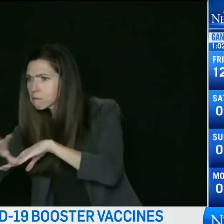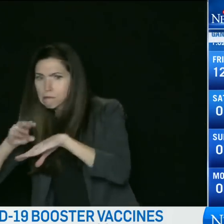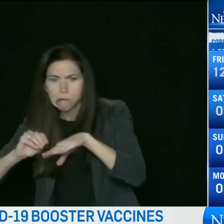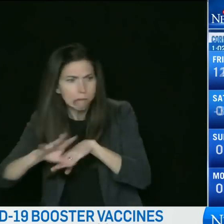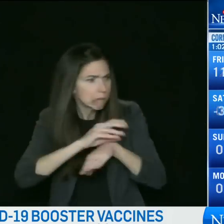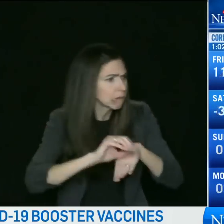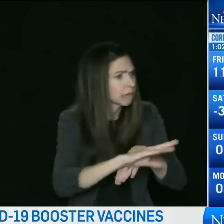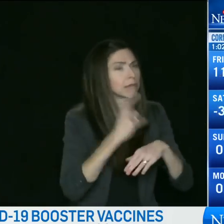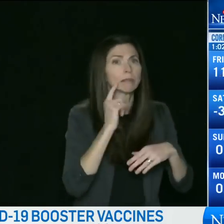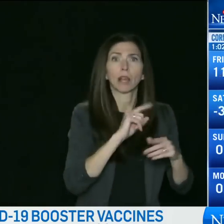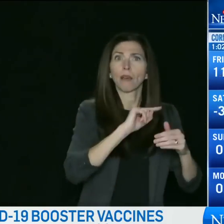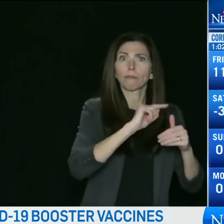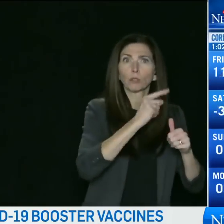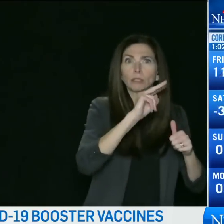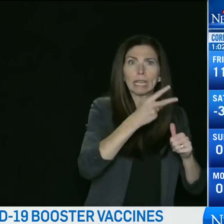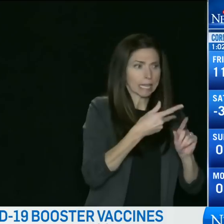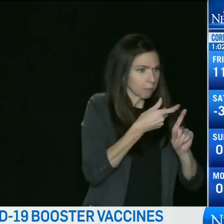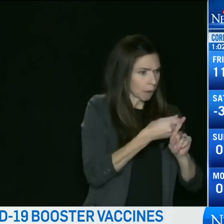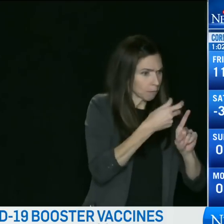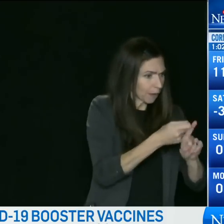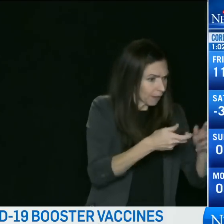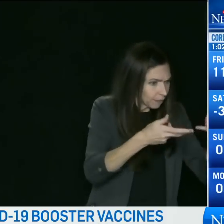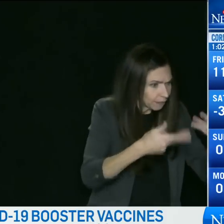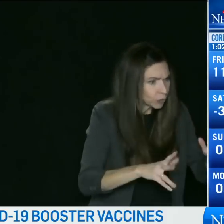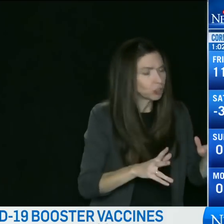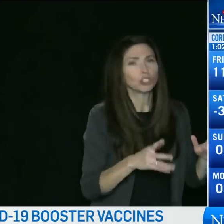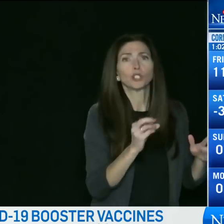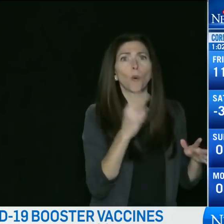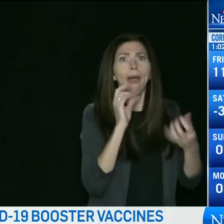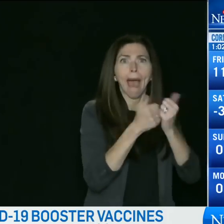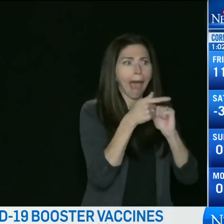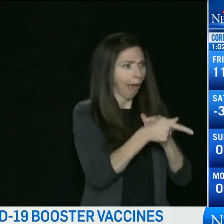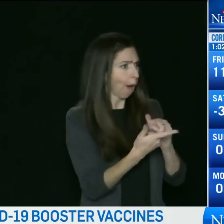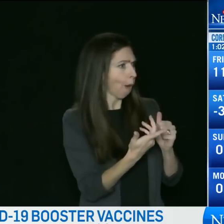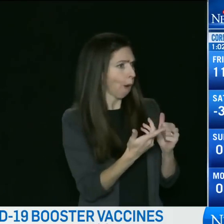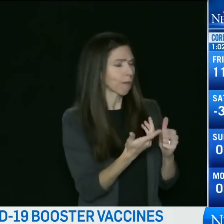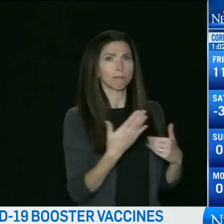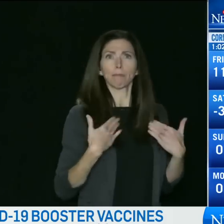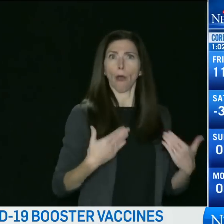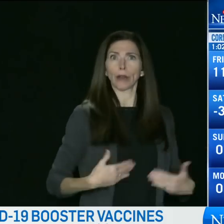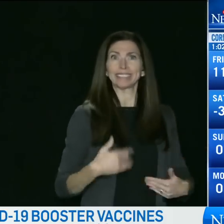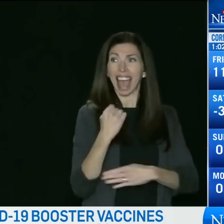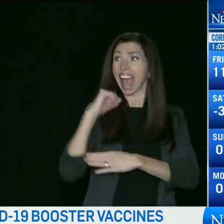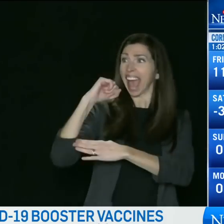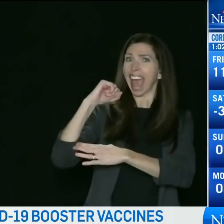LEVEL OF PROTECTION WE'VE HAD IN THE GENERAL POPULATION AND HOW IT MIGHT BE SLOWLY DIMINISHING,